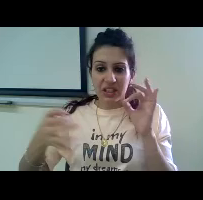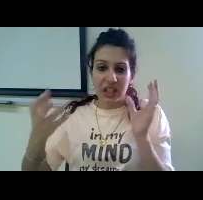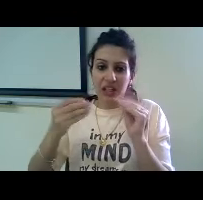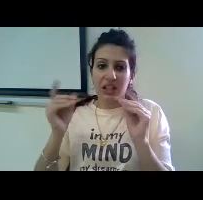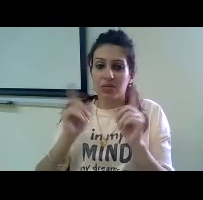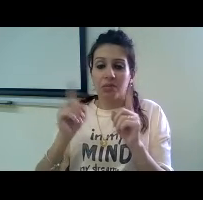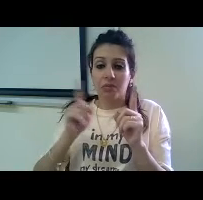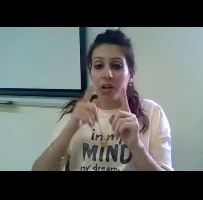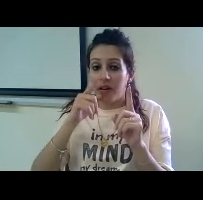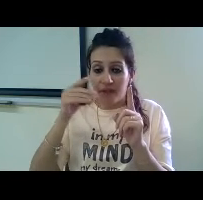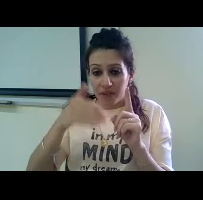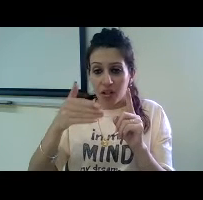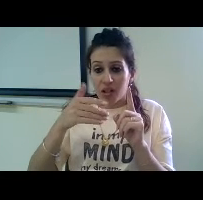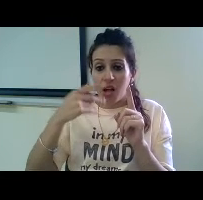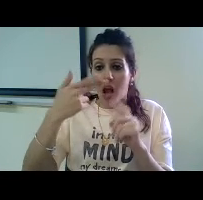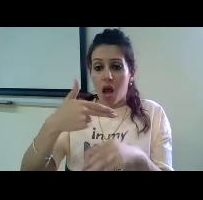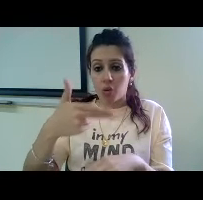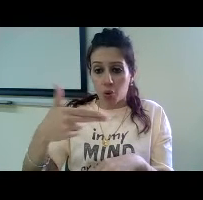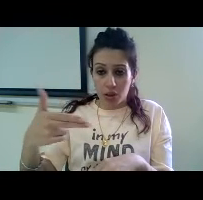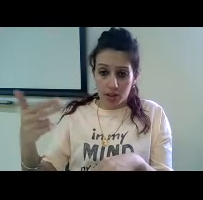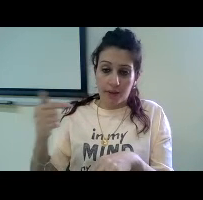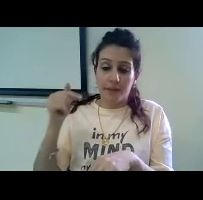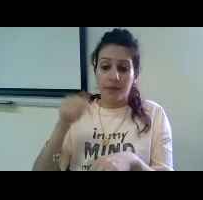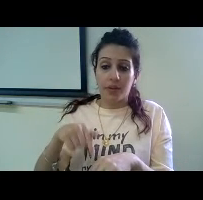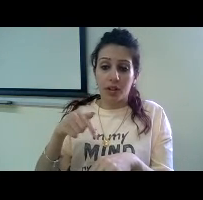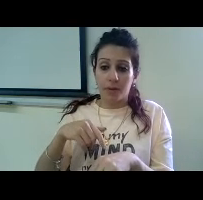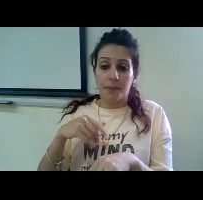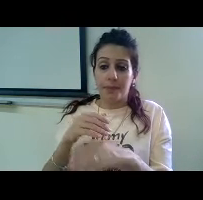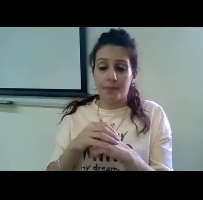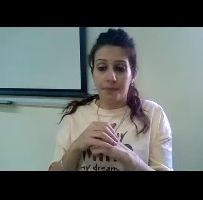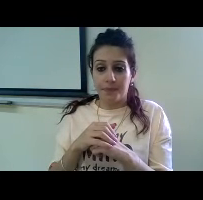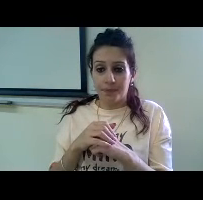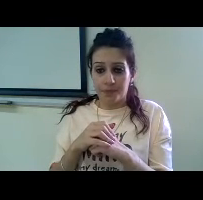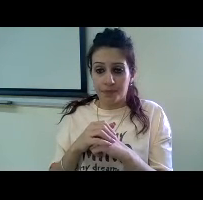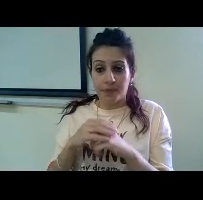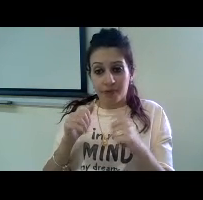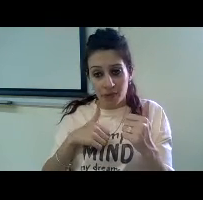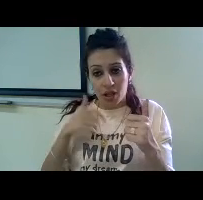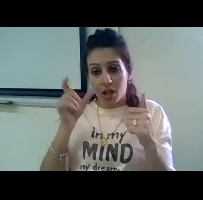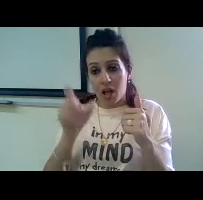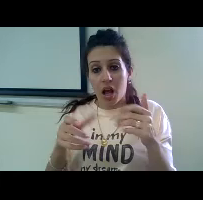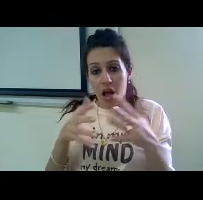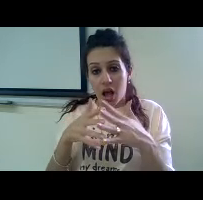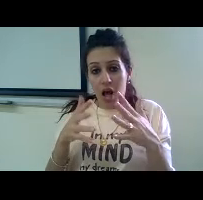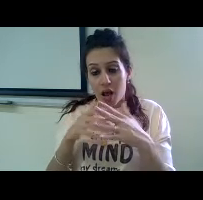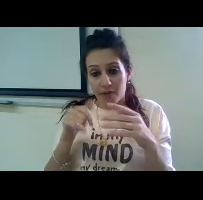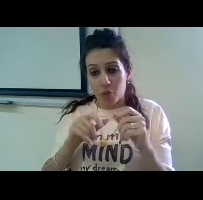qualitative grading instead of quantitative grades.